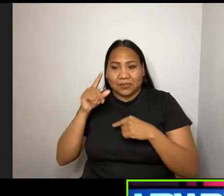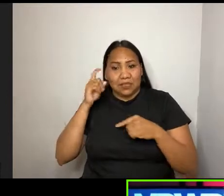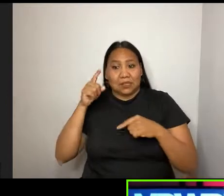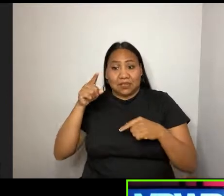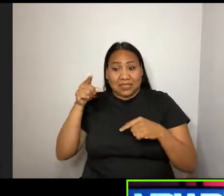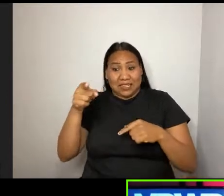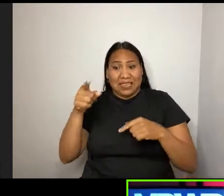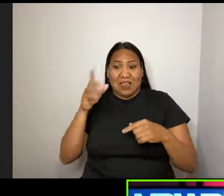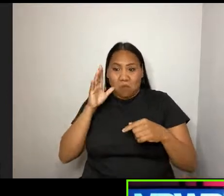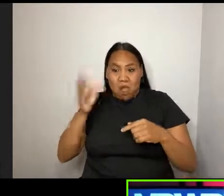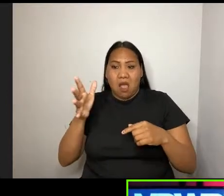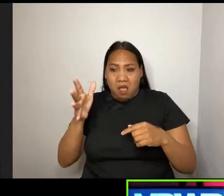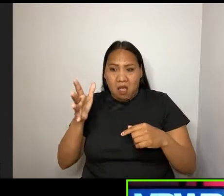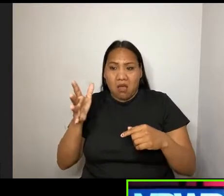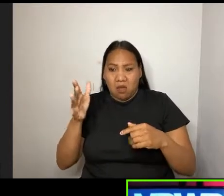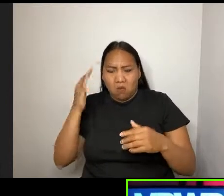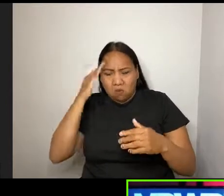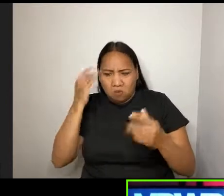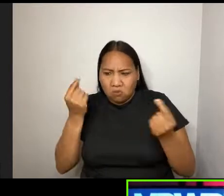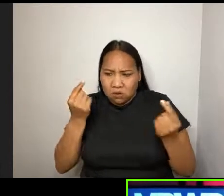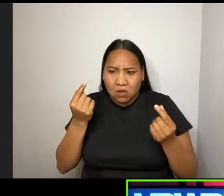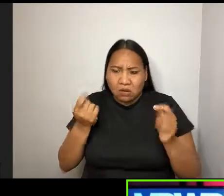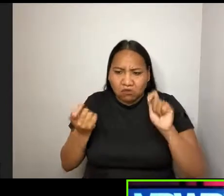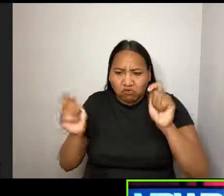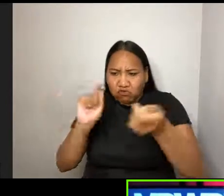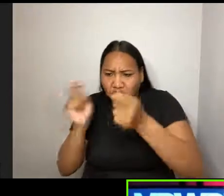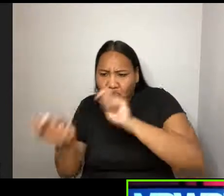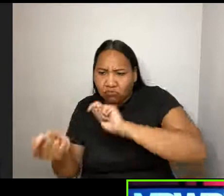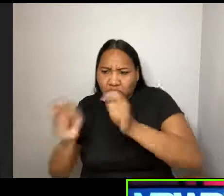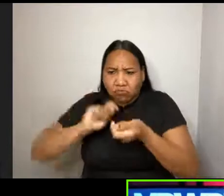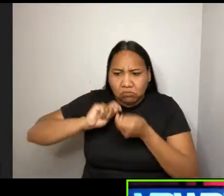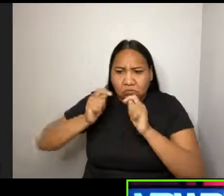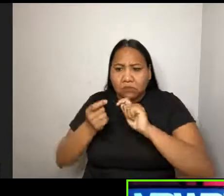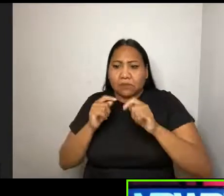if you look at the research, they are underfunded because they do not have the social capital,